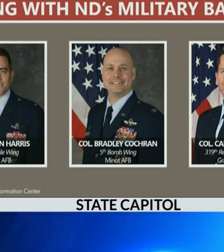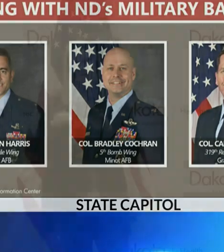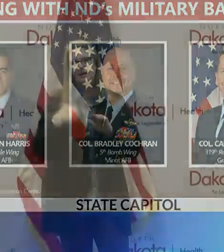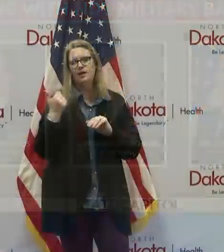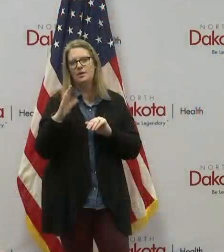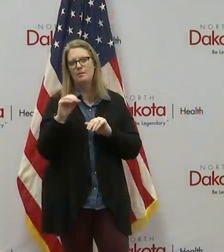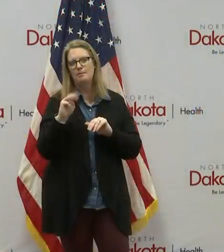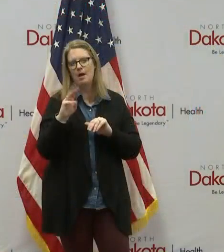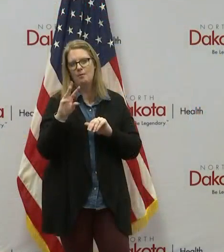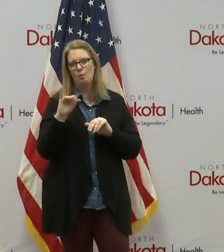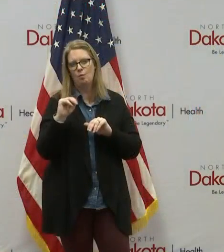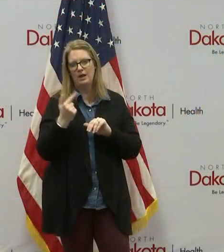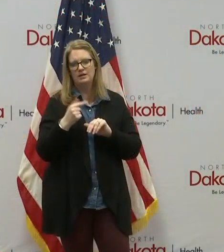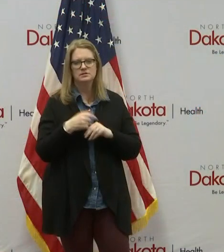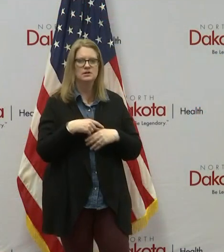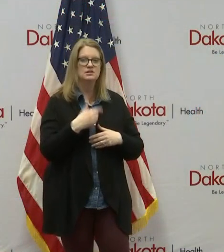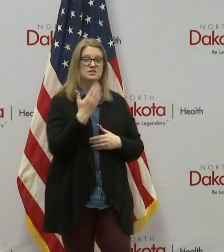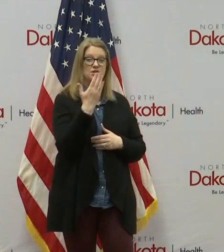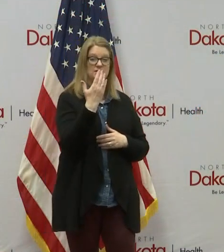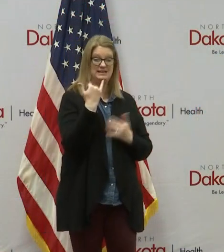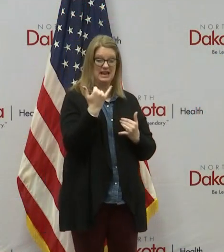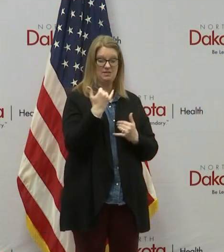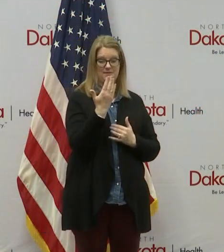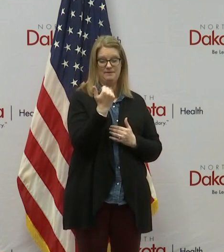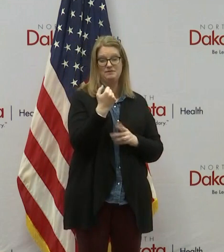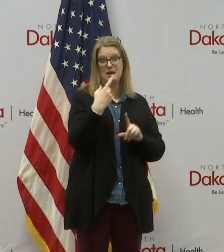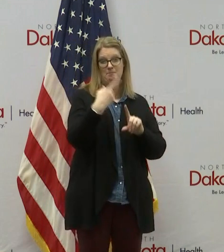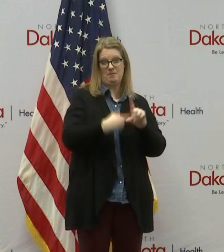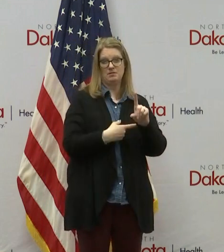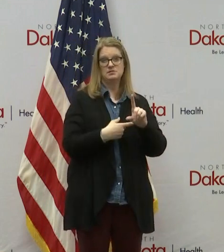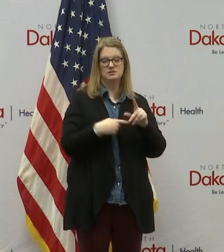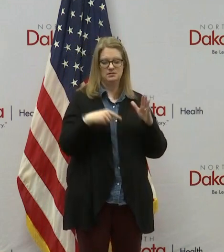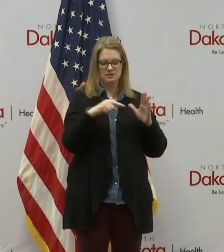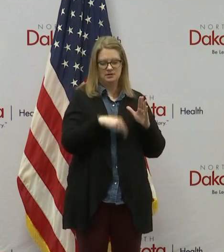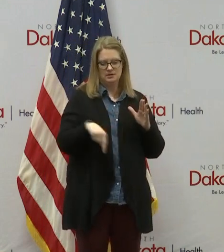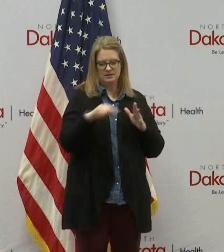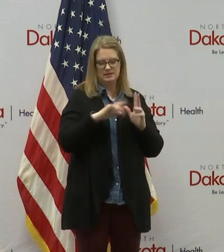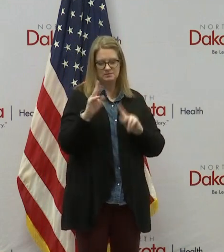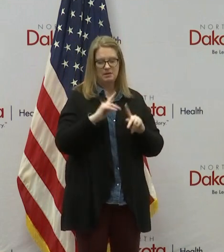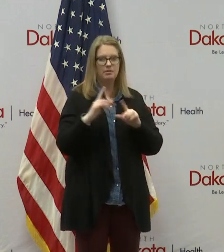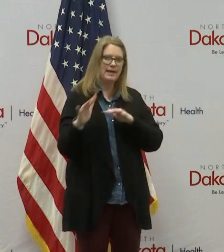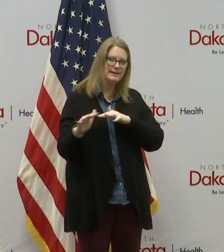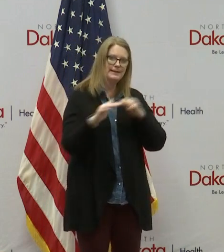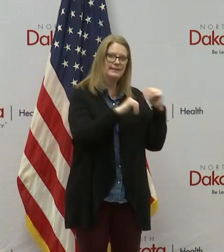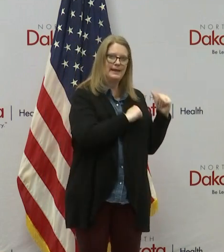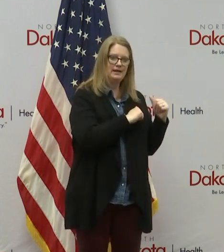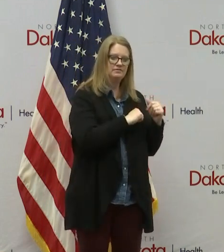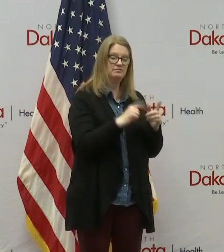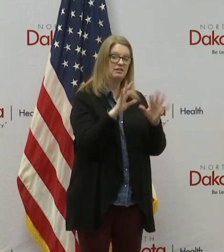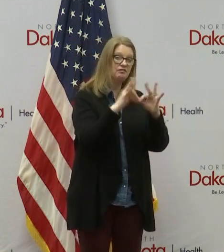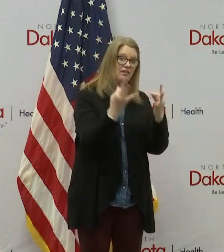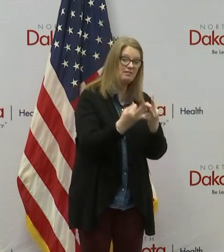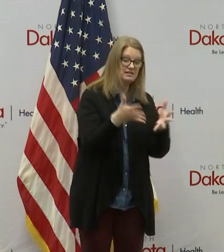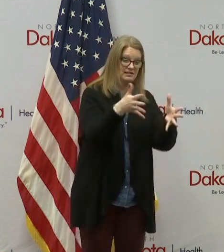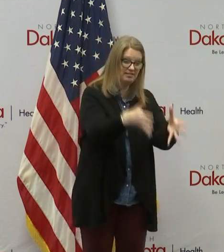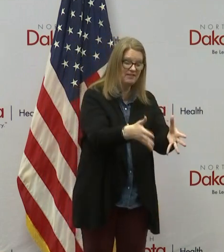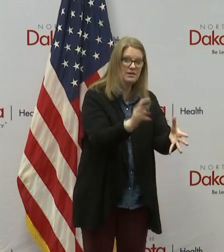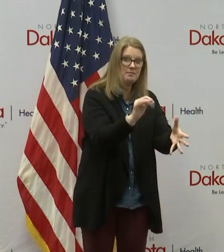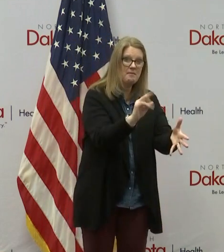HISTORIC BOMBER MISSION FROM BOMB. AND SIX MONTH FROM ANOTHER BOMB